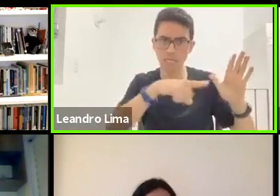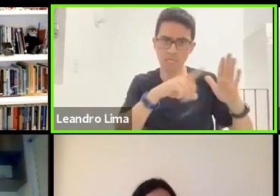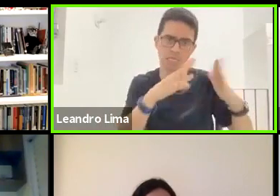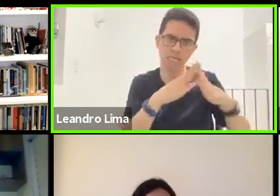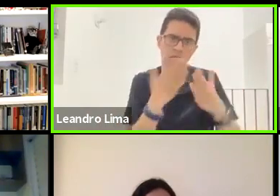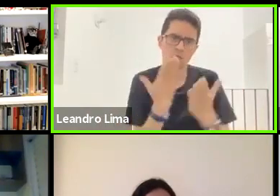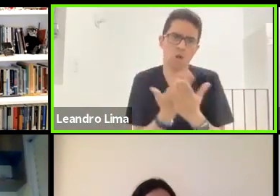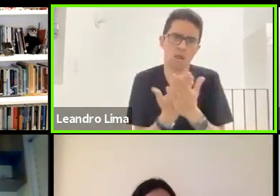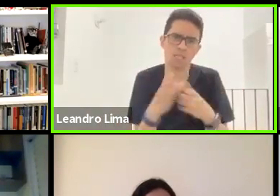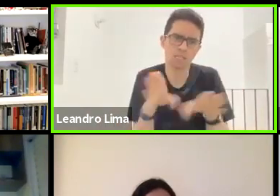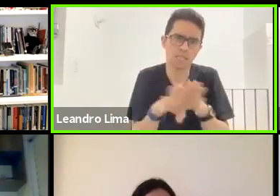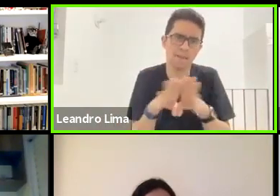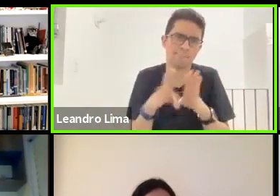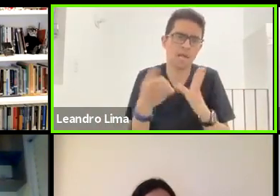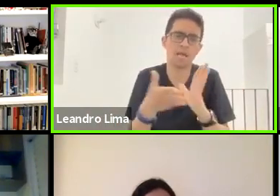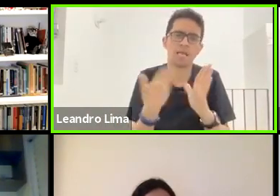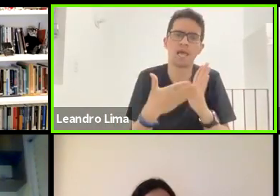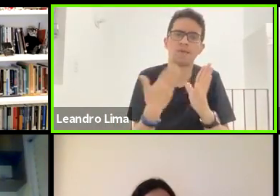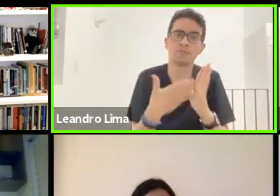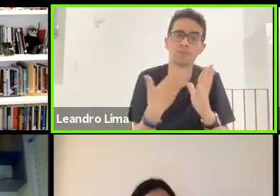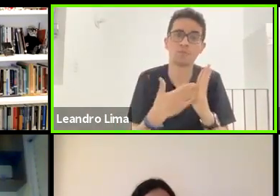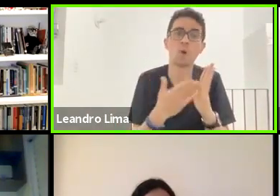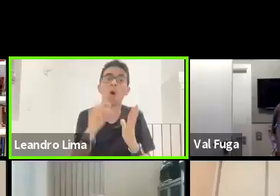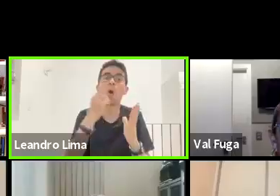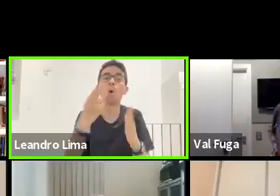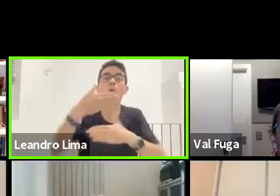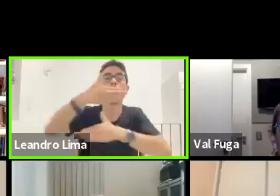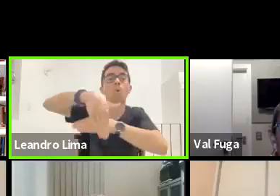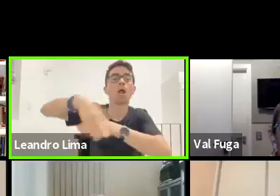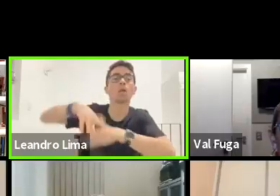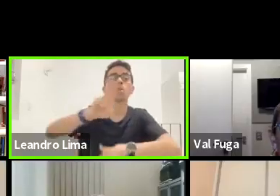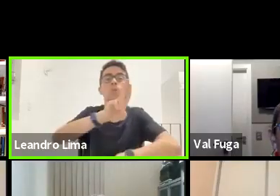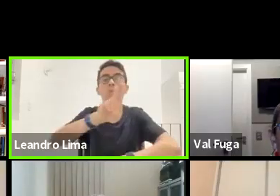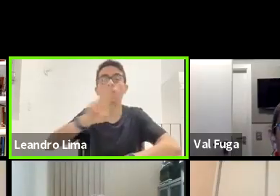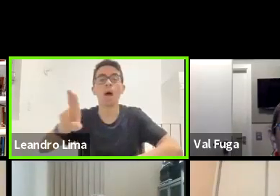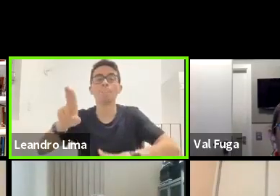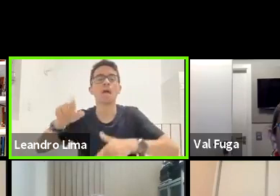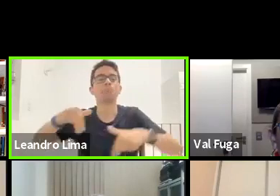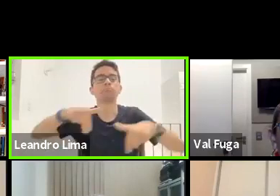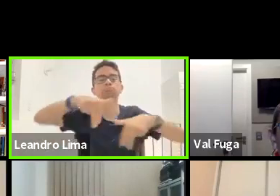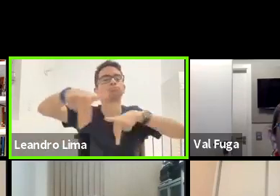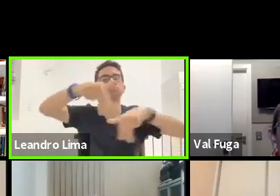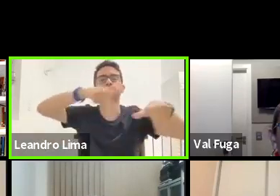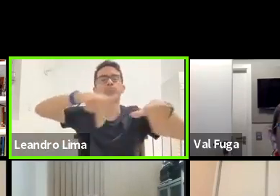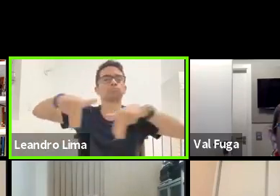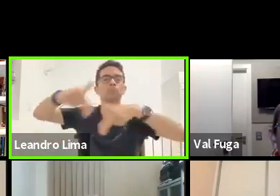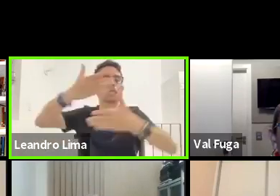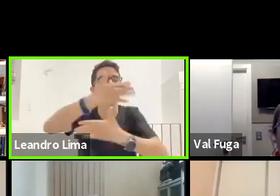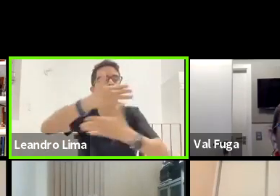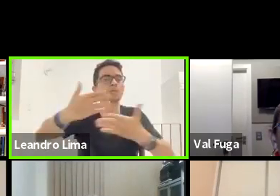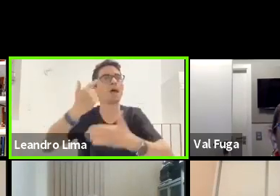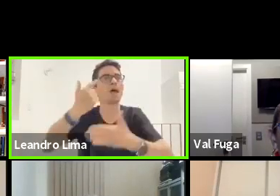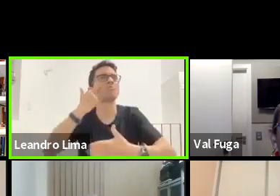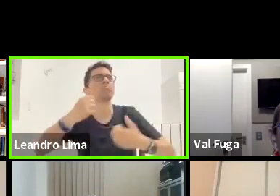or even on. names of the streets when of the streets when we were walking around or. Step statues. Yeah